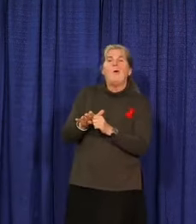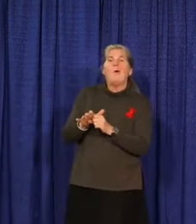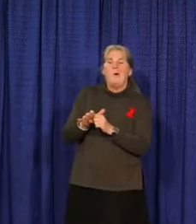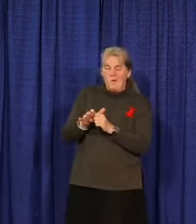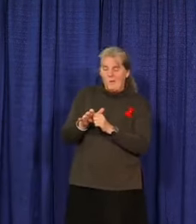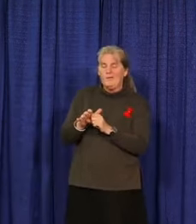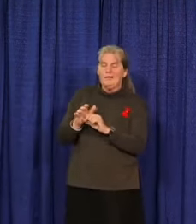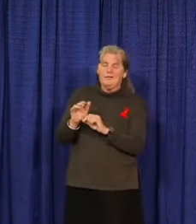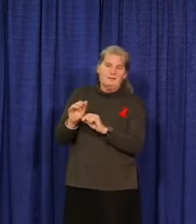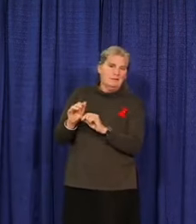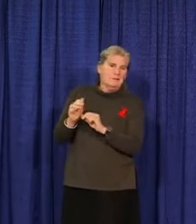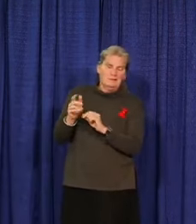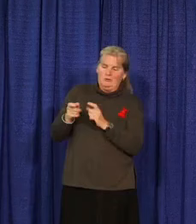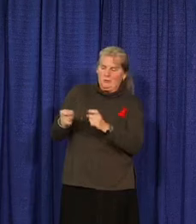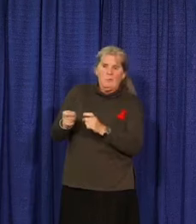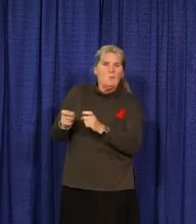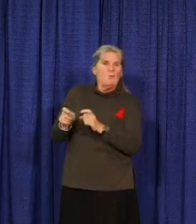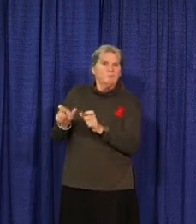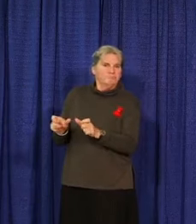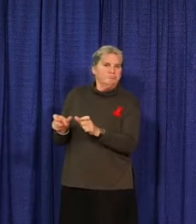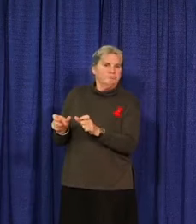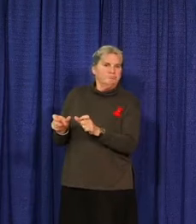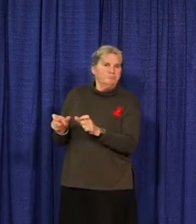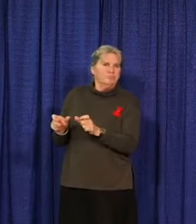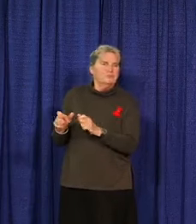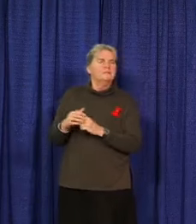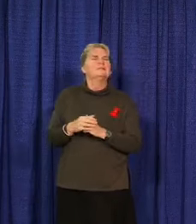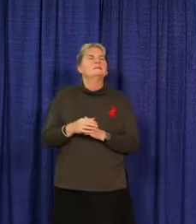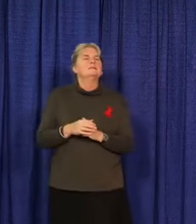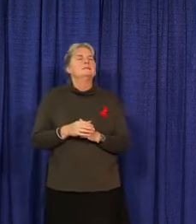under widespread and lasting control.